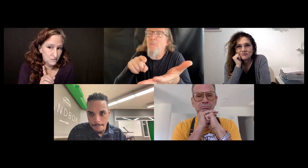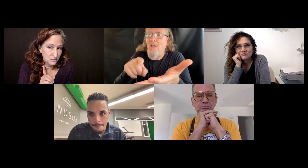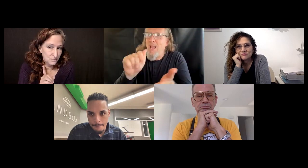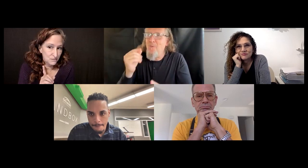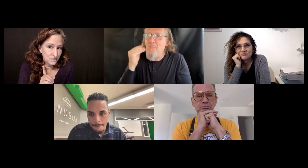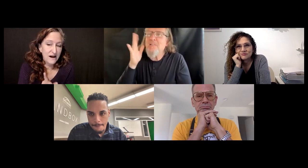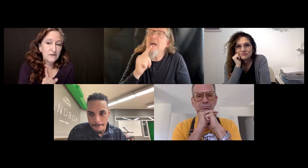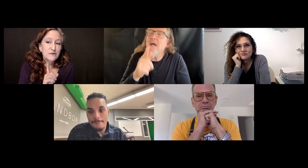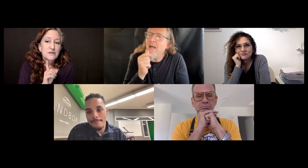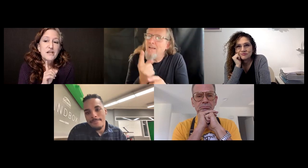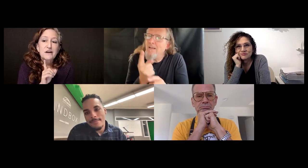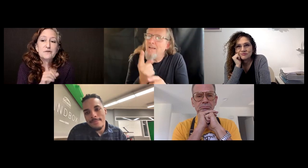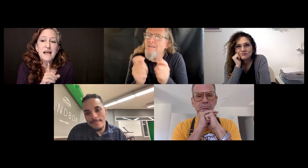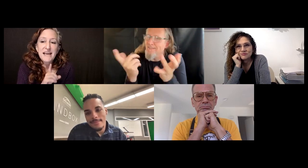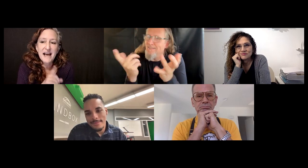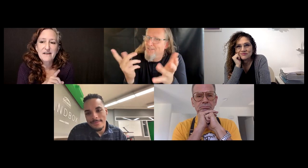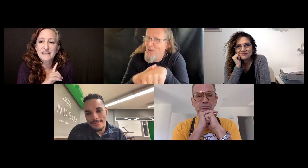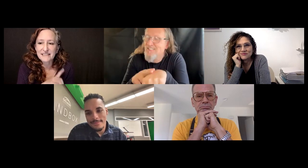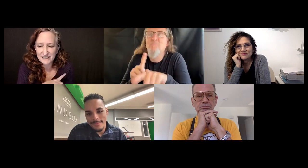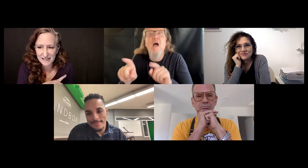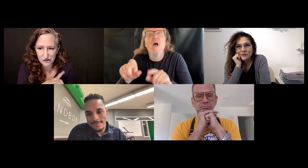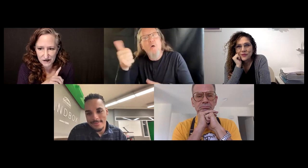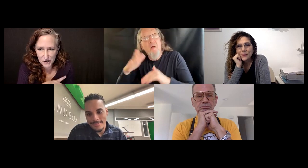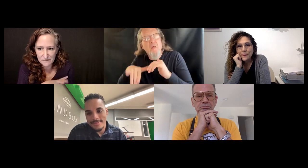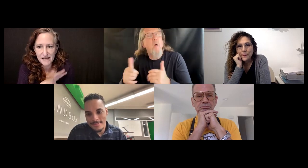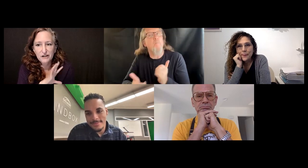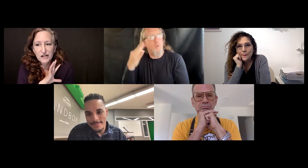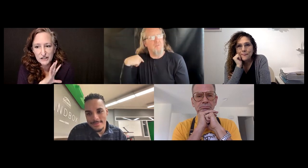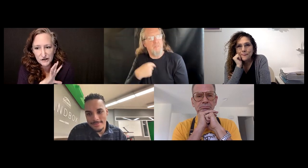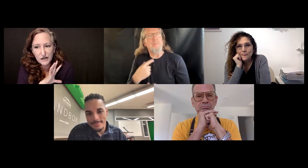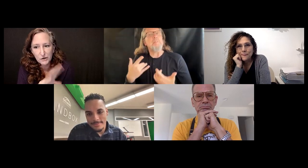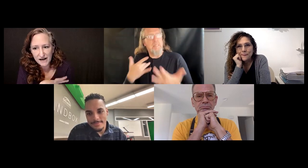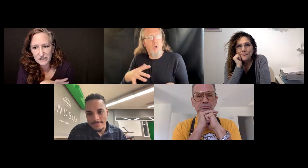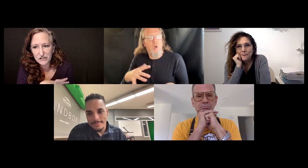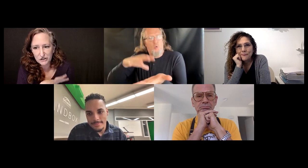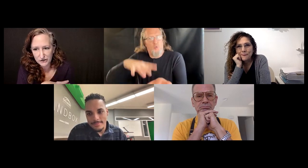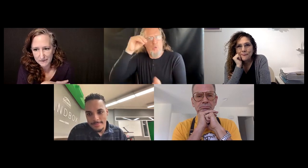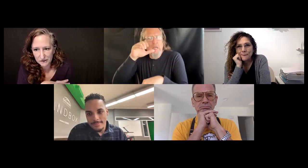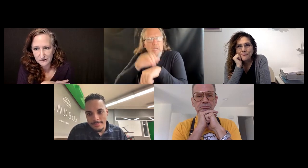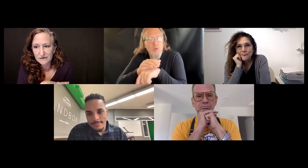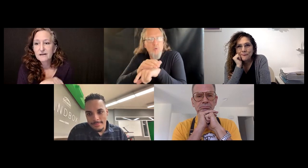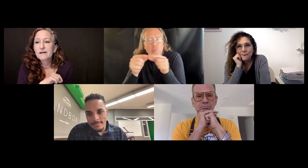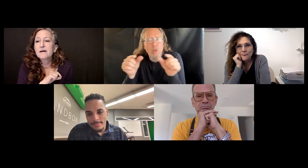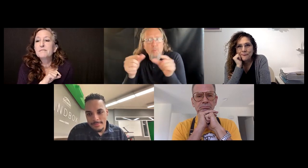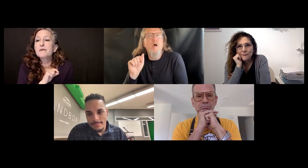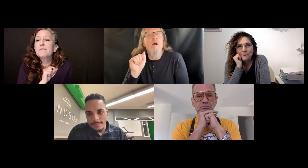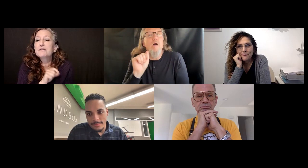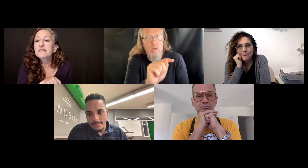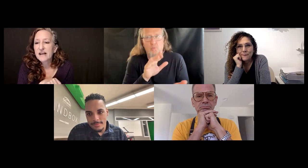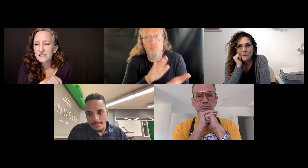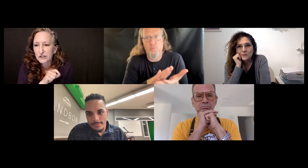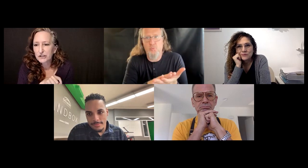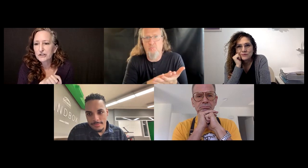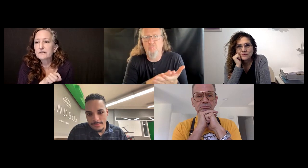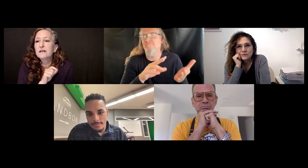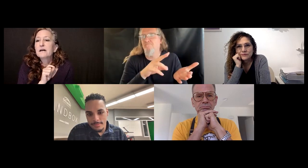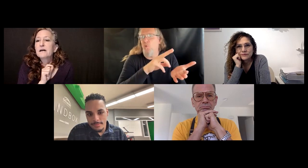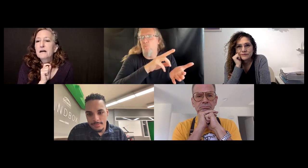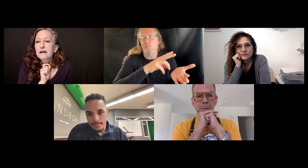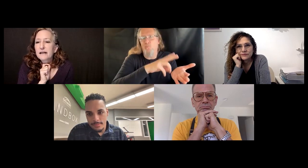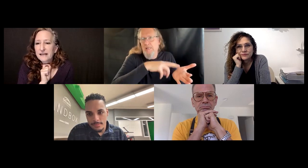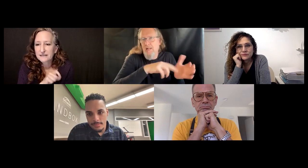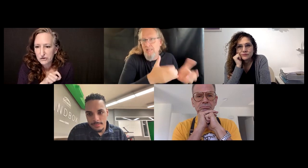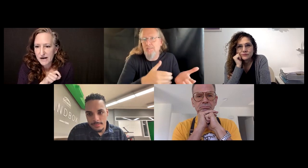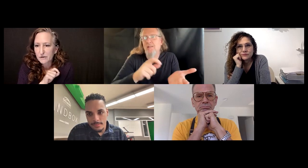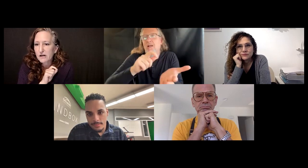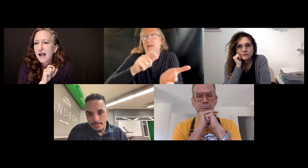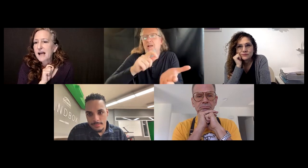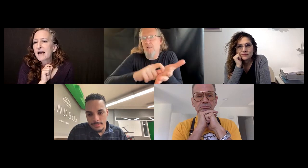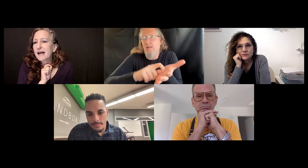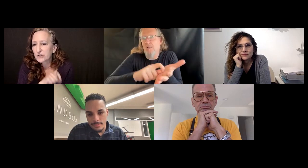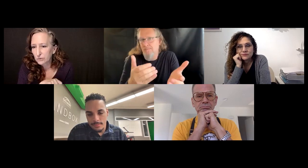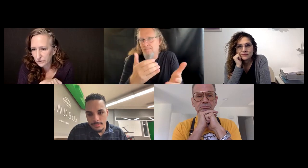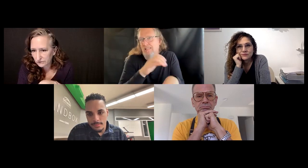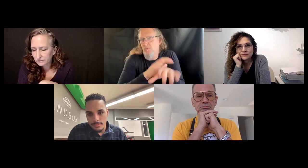Your grammar, but most of us learn English grammar at school.